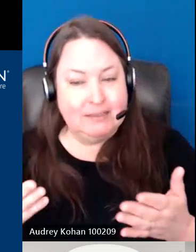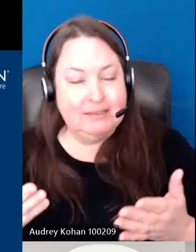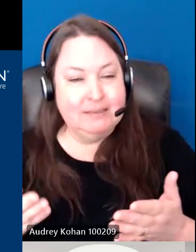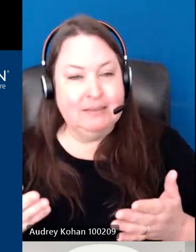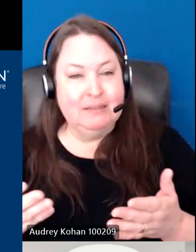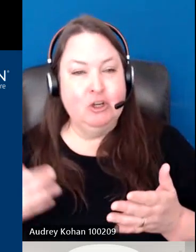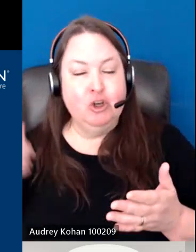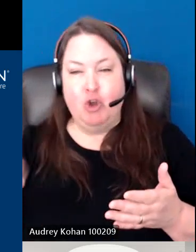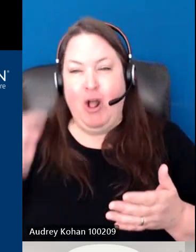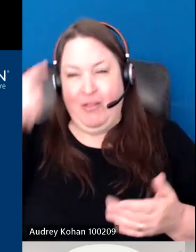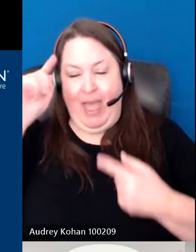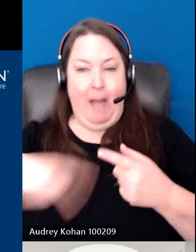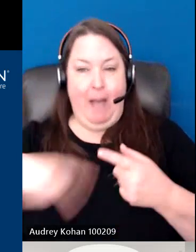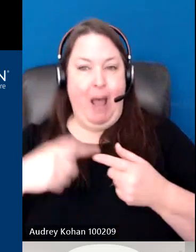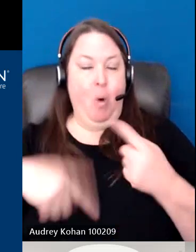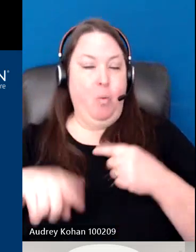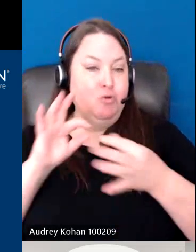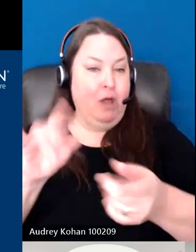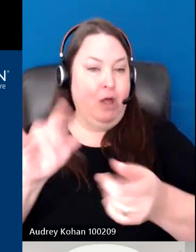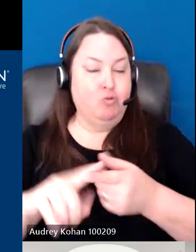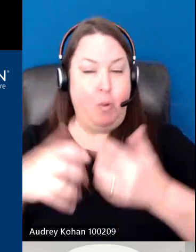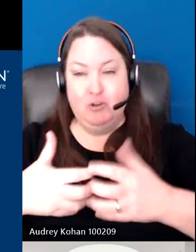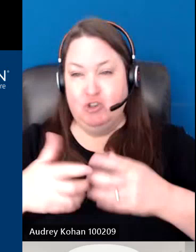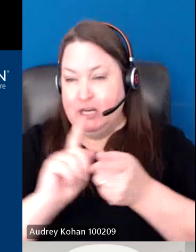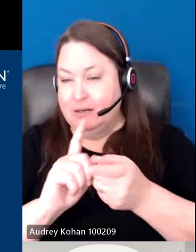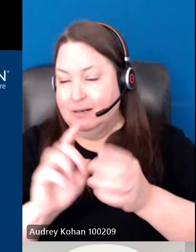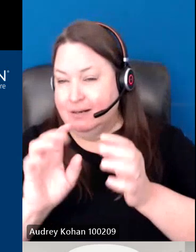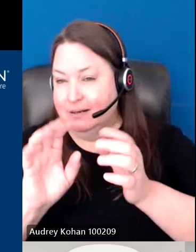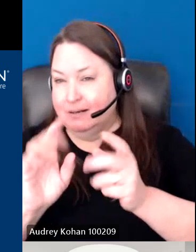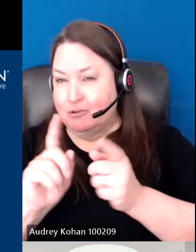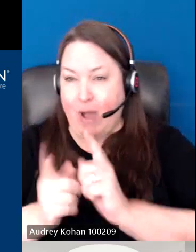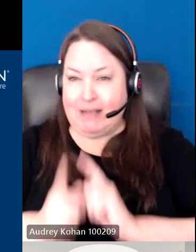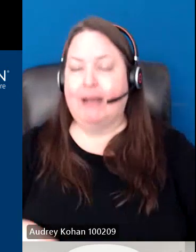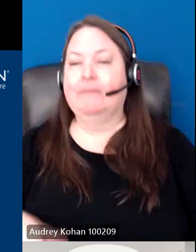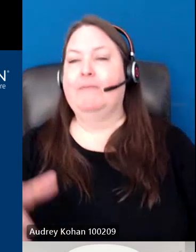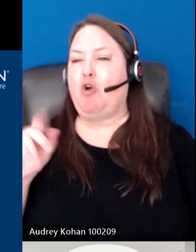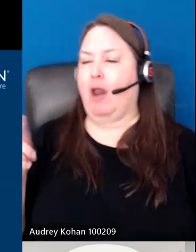be thinking about when it comes to machine translation uh my famous line is it depends